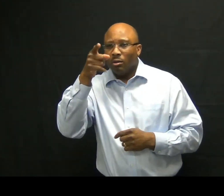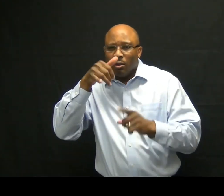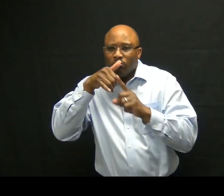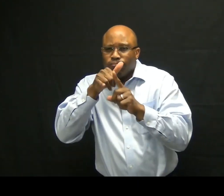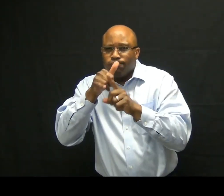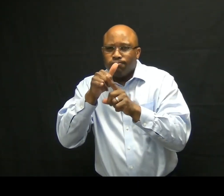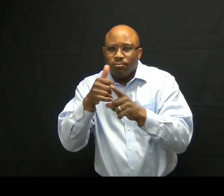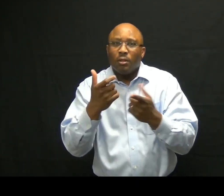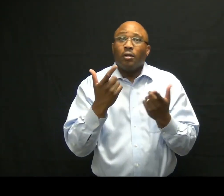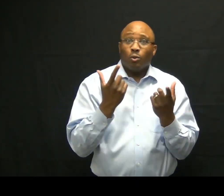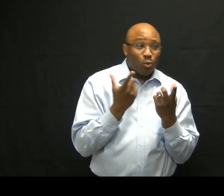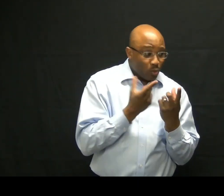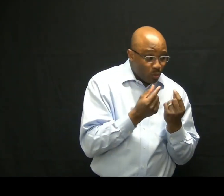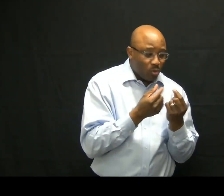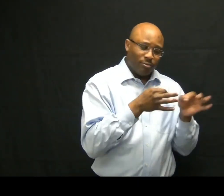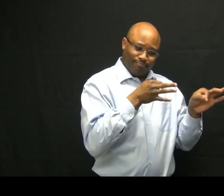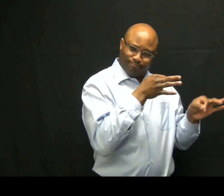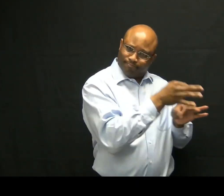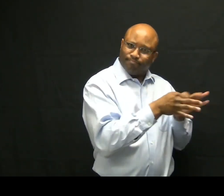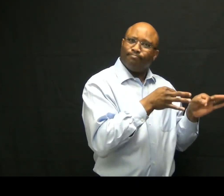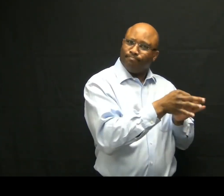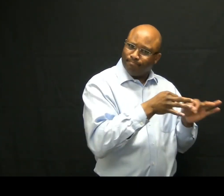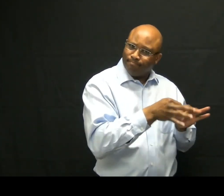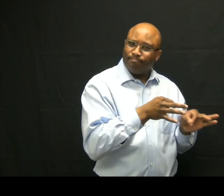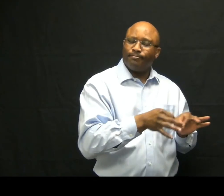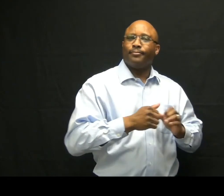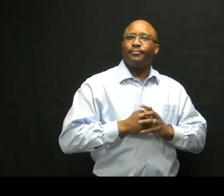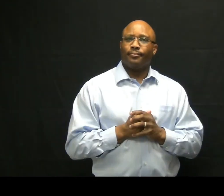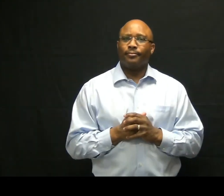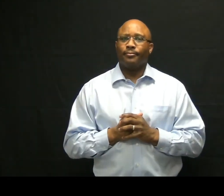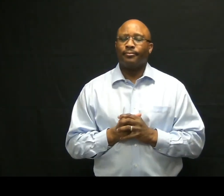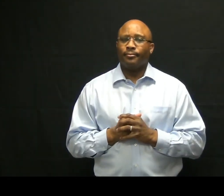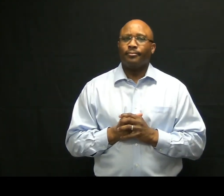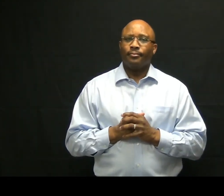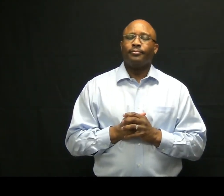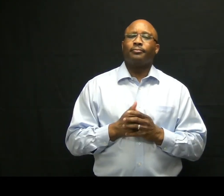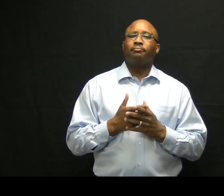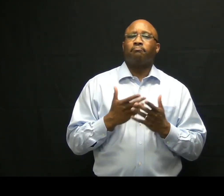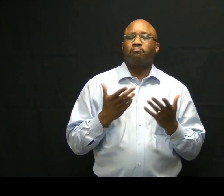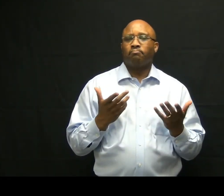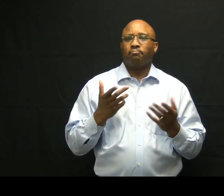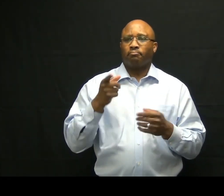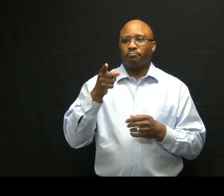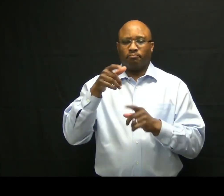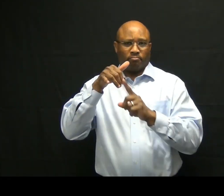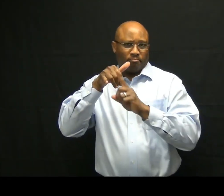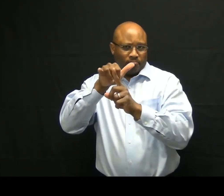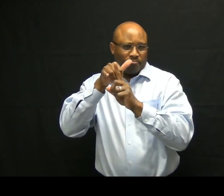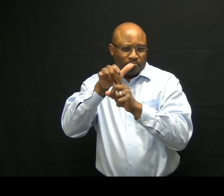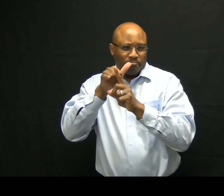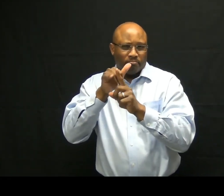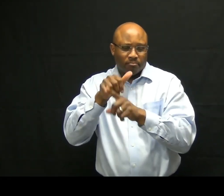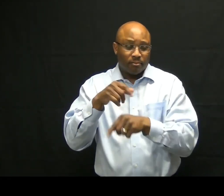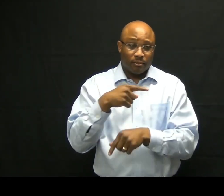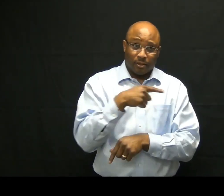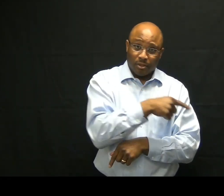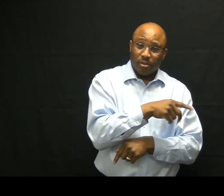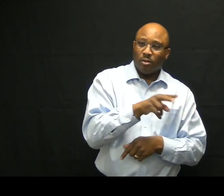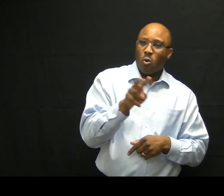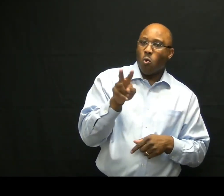can teach youth what they should do if they witness a peer being bullied.